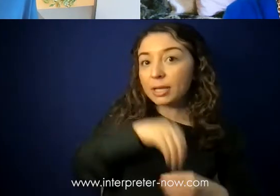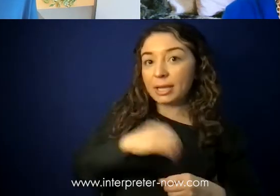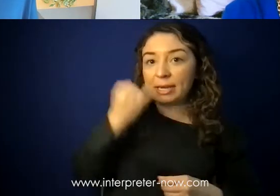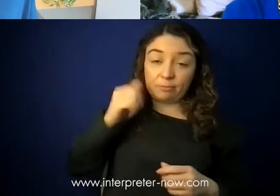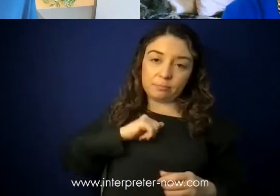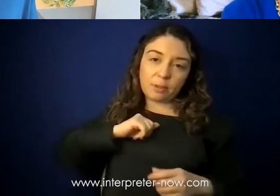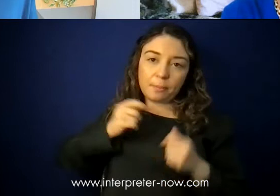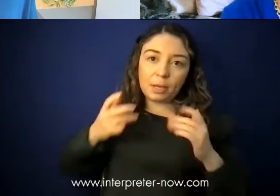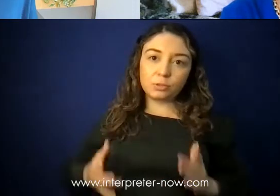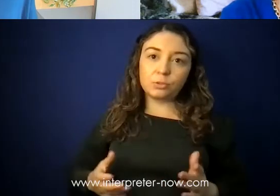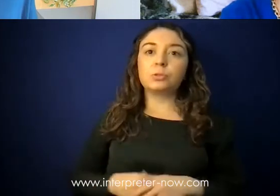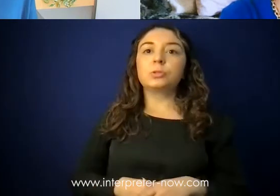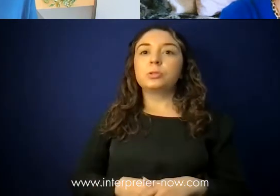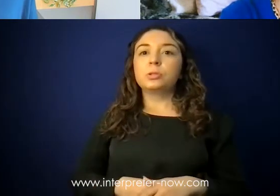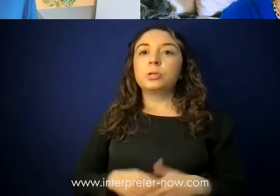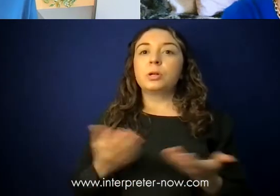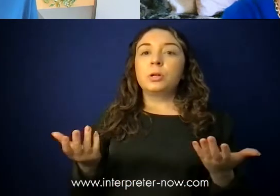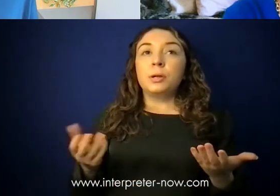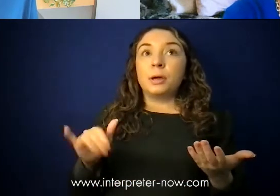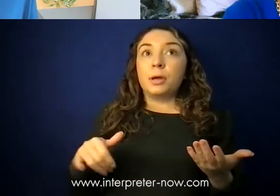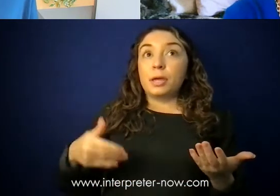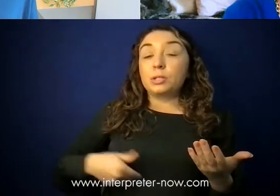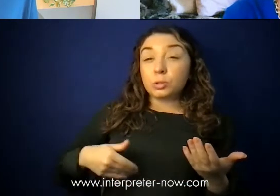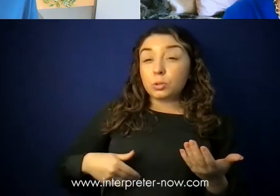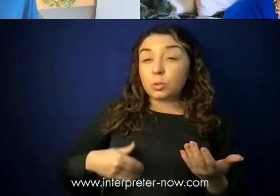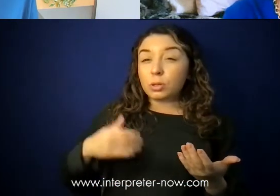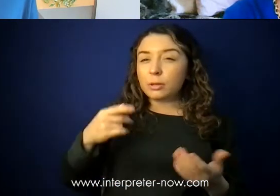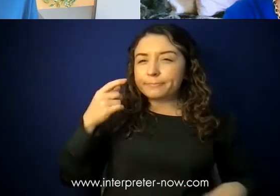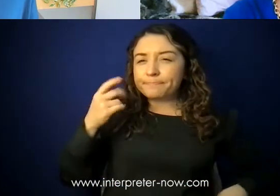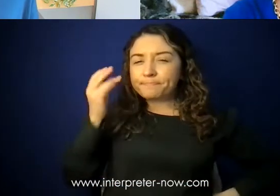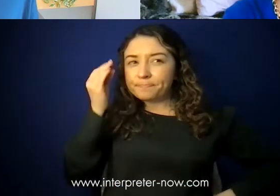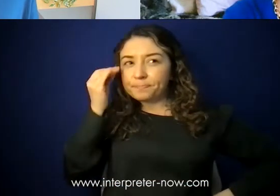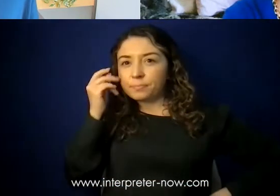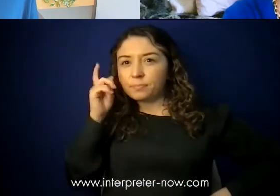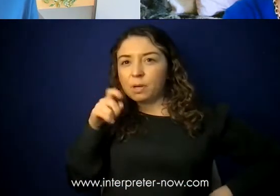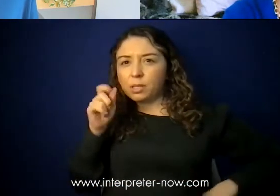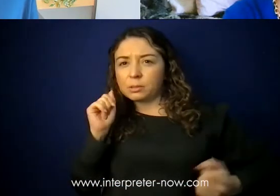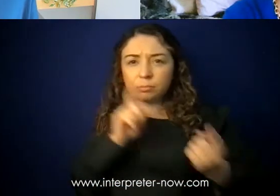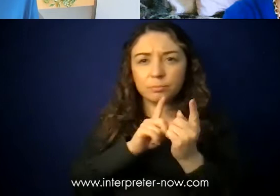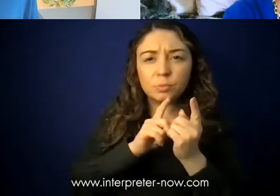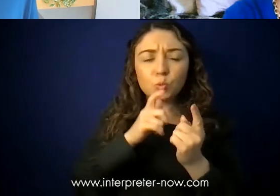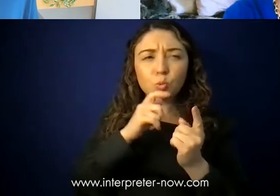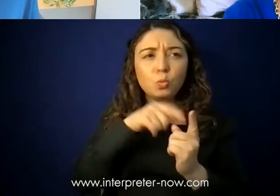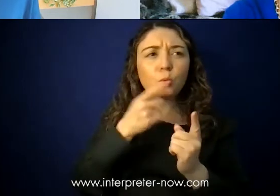So, the intuitive thought might be to go straight to the person that engaged in the bad behavior and deal with them.